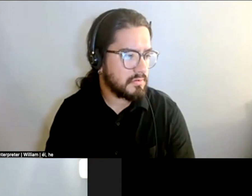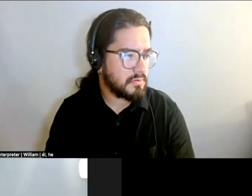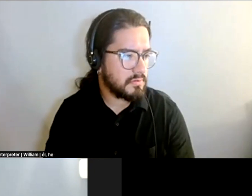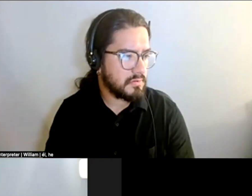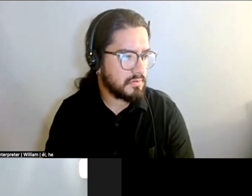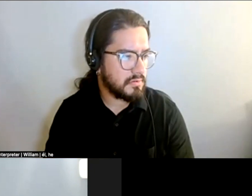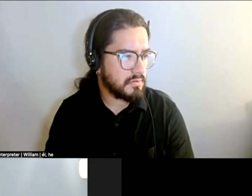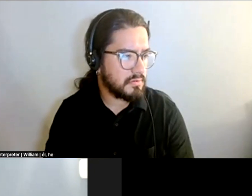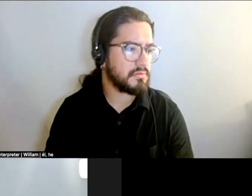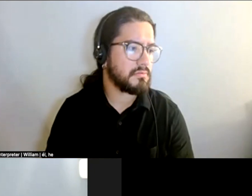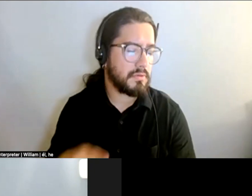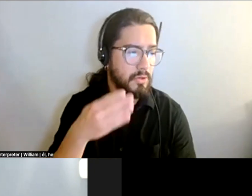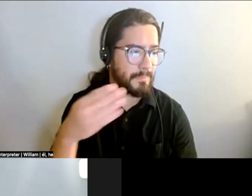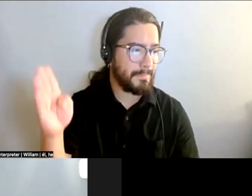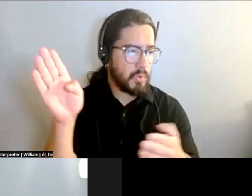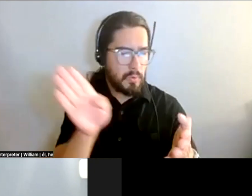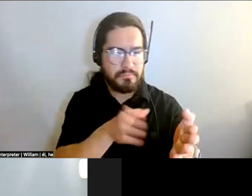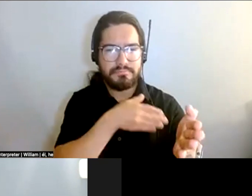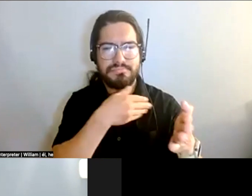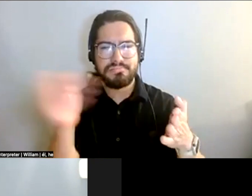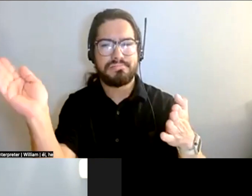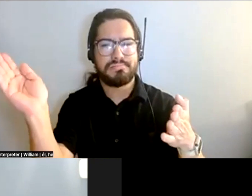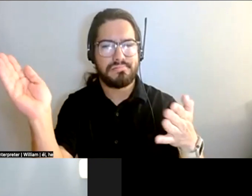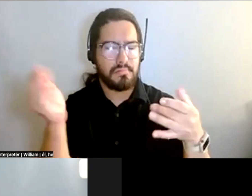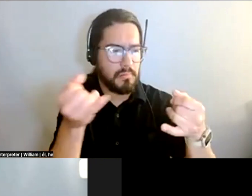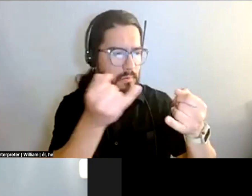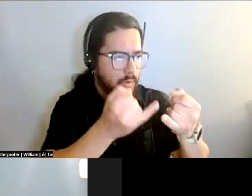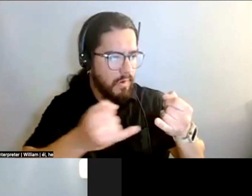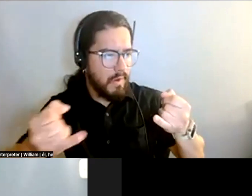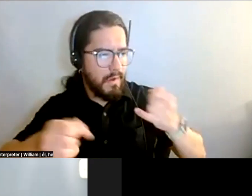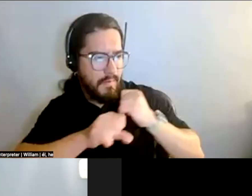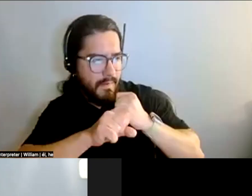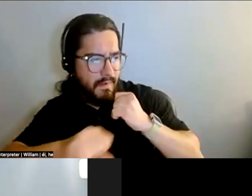Blue stroke, long line, I draw a gaze to face the street